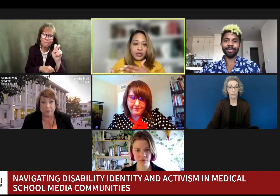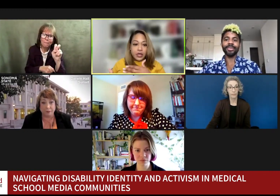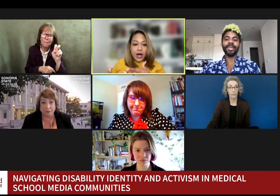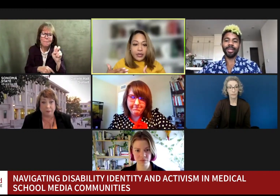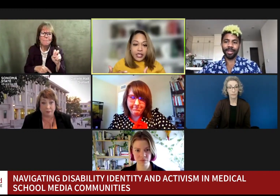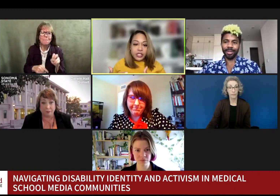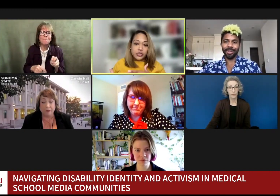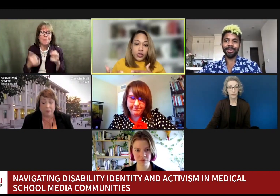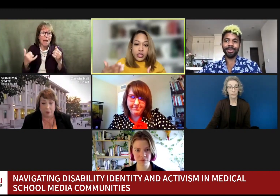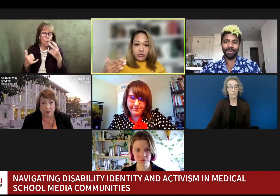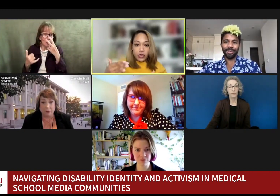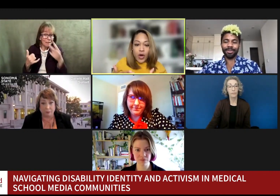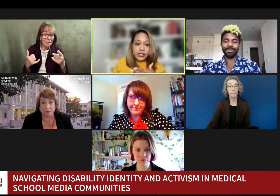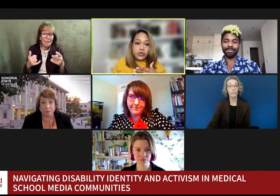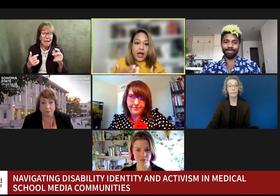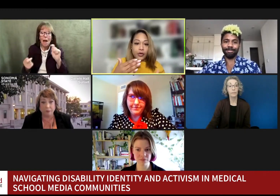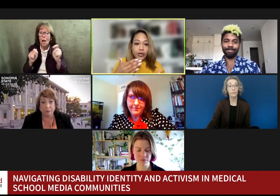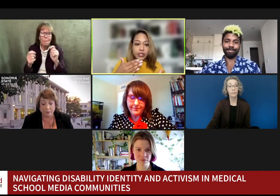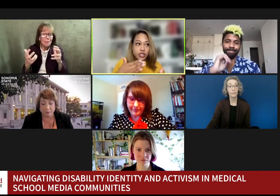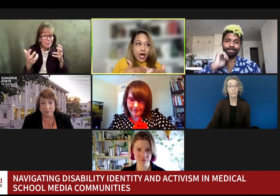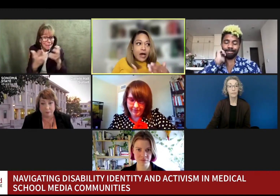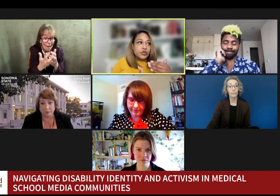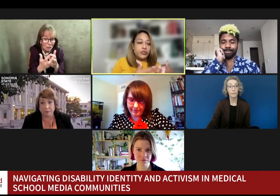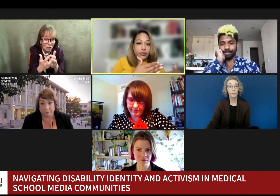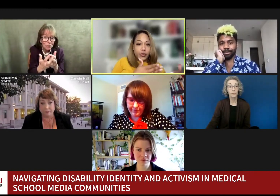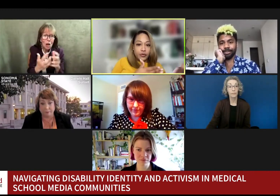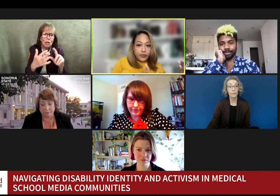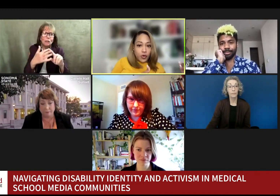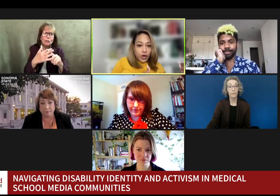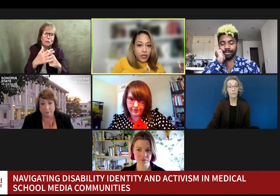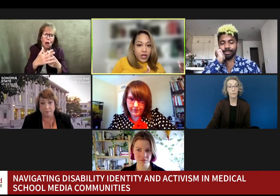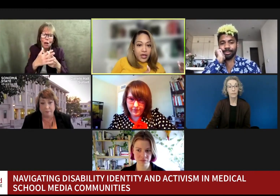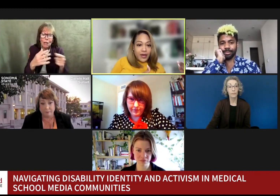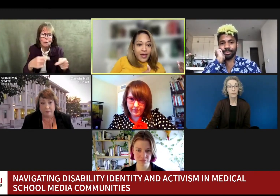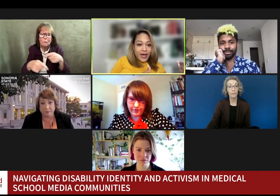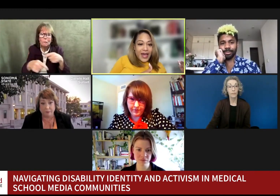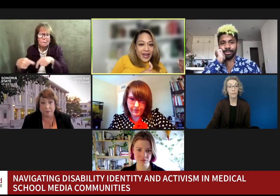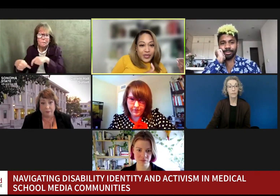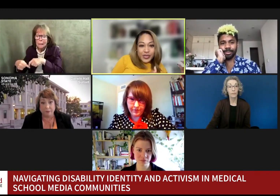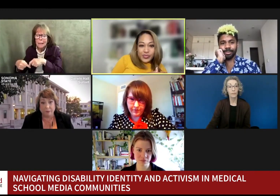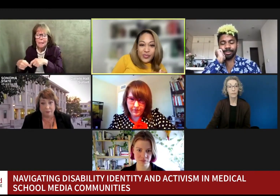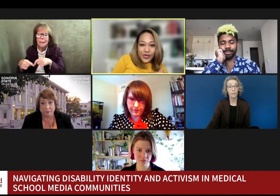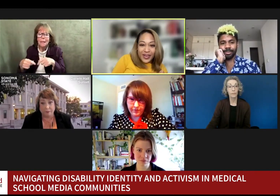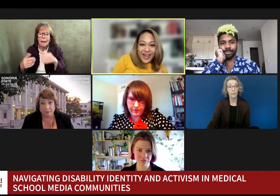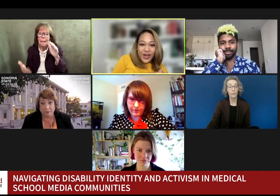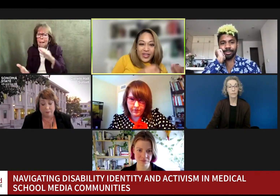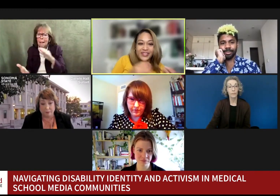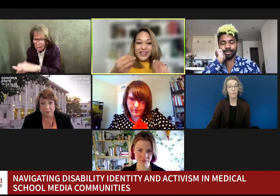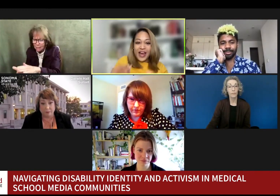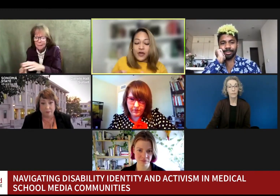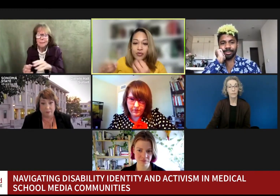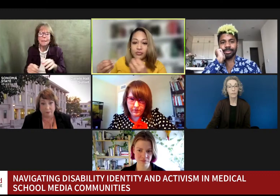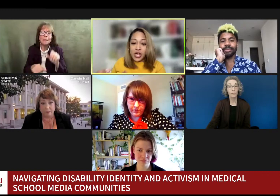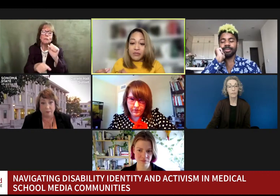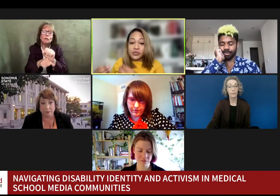these accommodations or these requests or how these jobs are being put forth. And now, these people are again are being denied from jobs.